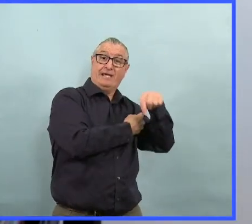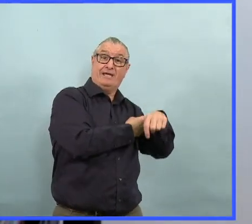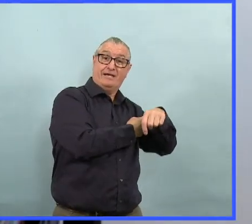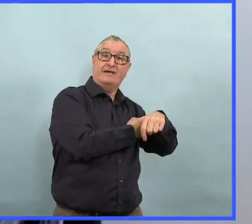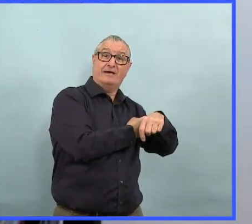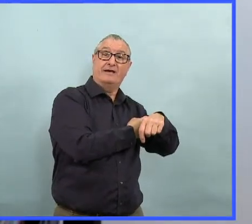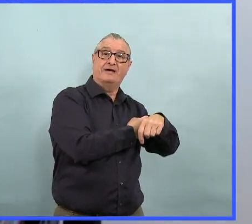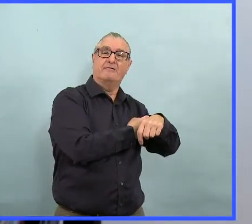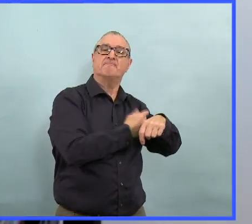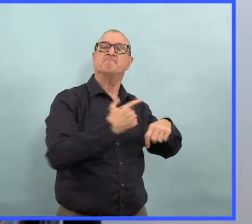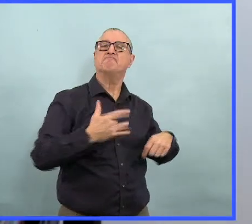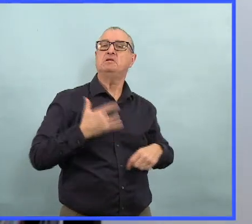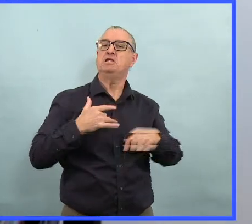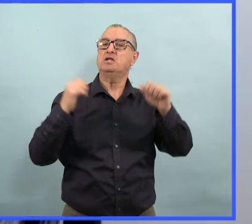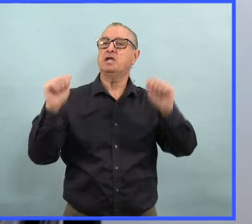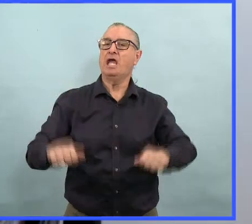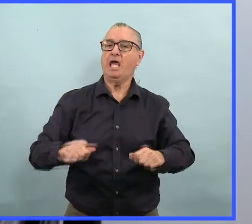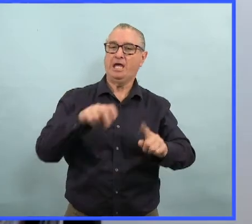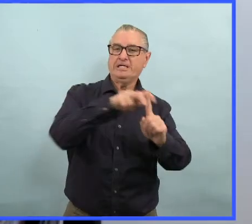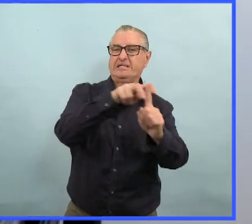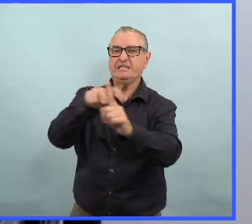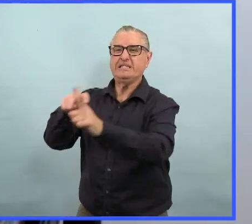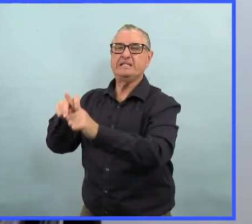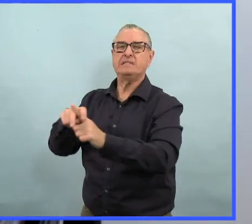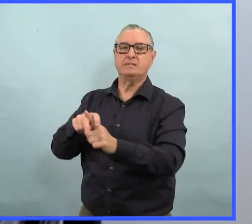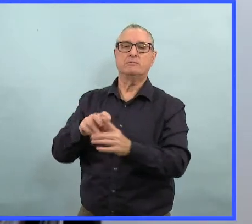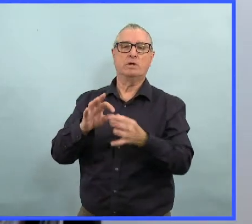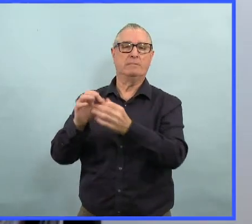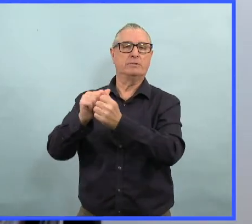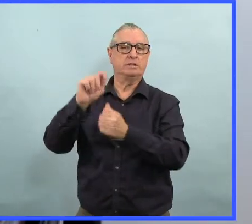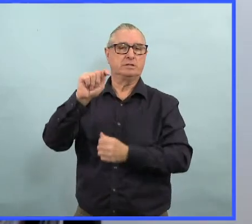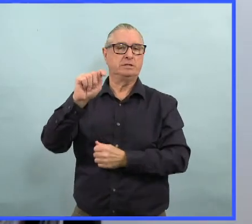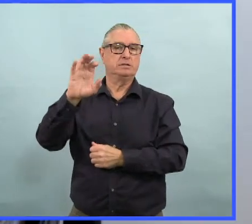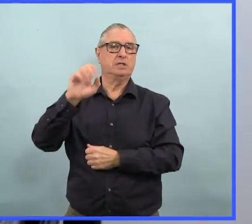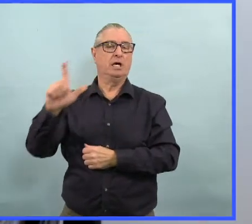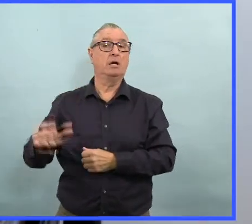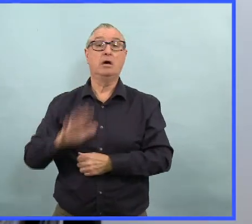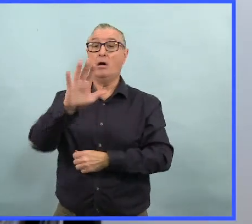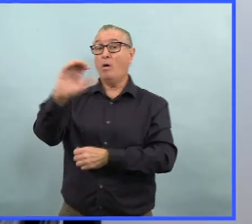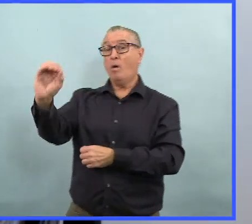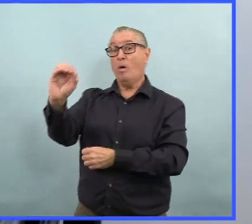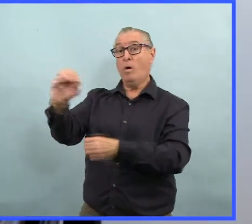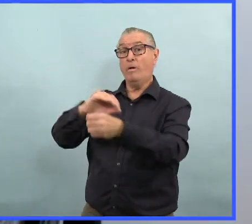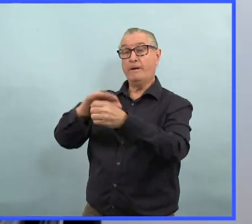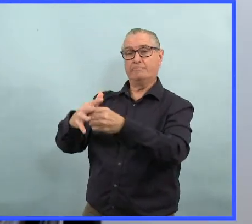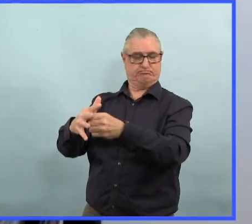this variant so uh we know that we need to be ready to uh respond to whatever comes next